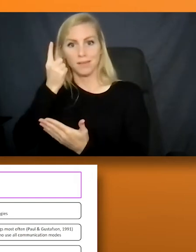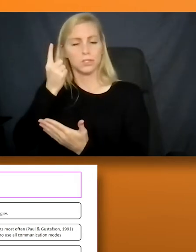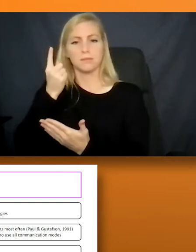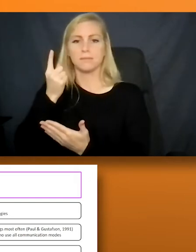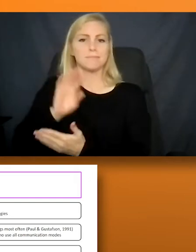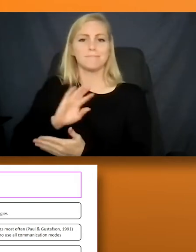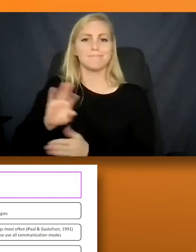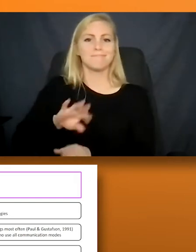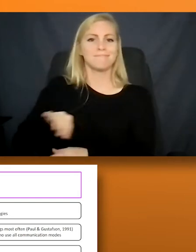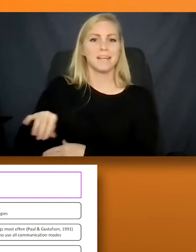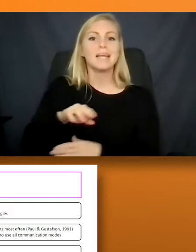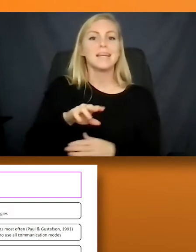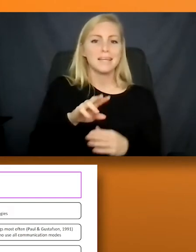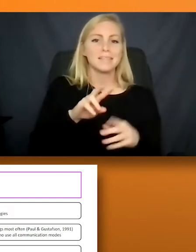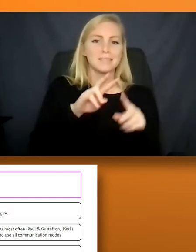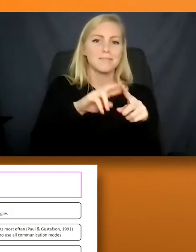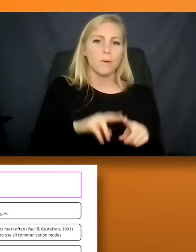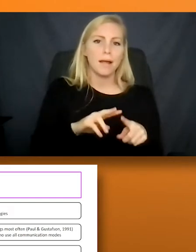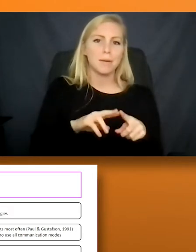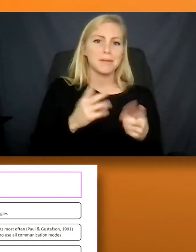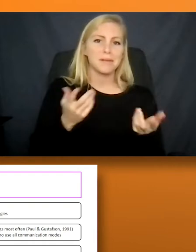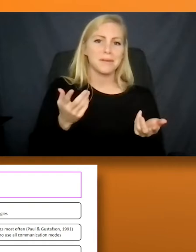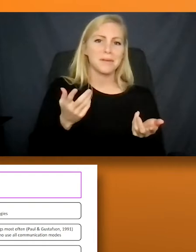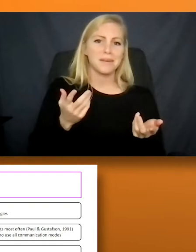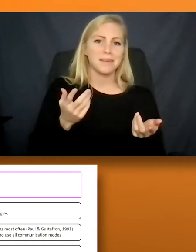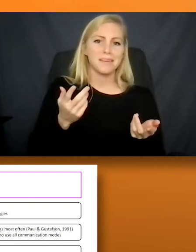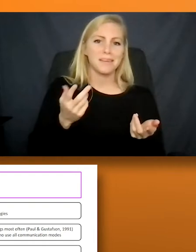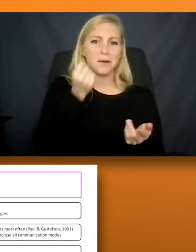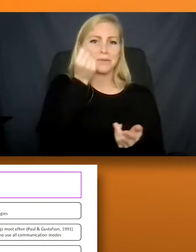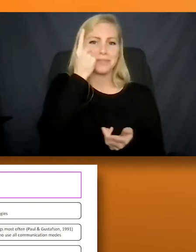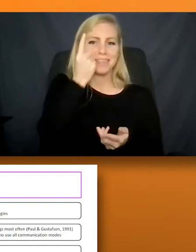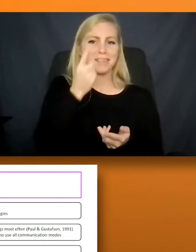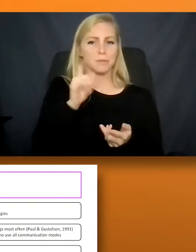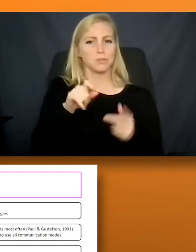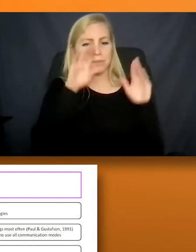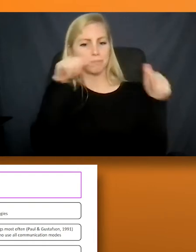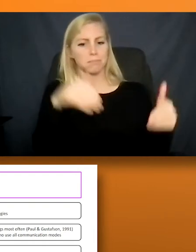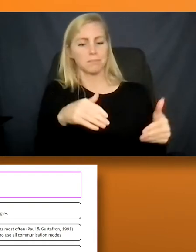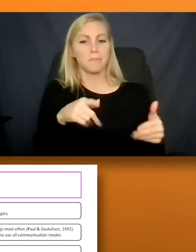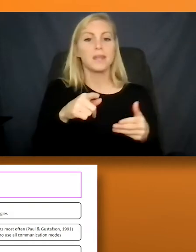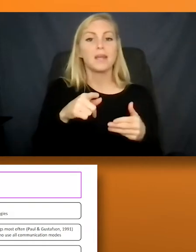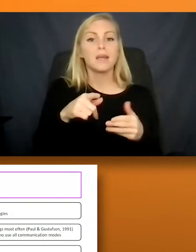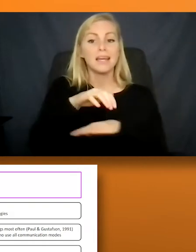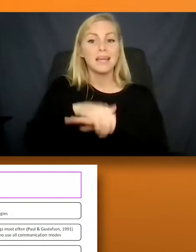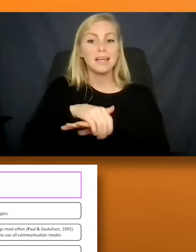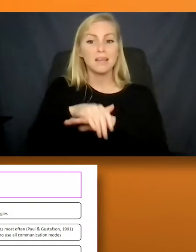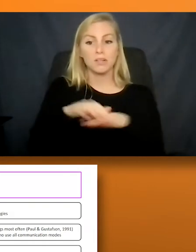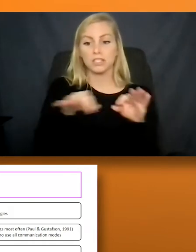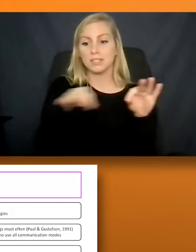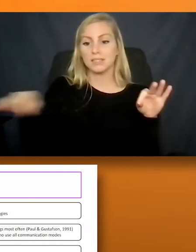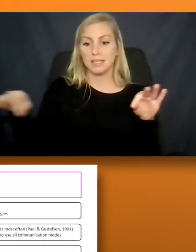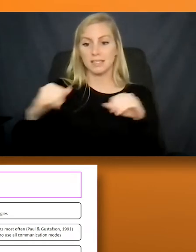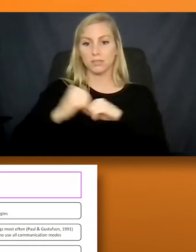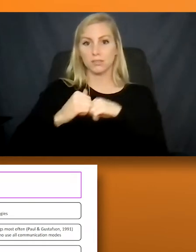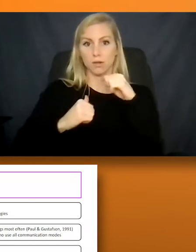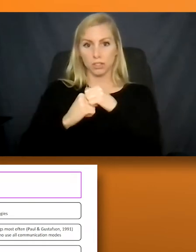ends up being a vocabulary measure, or what we think is English, you know, looking at English sentence structure,